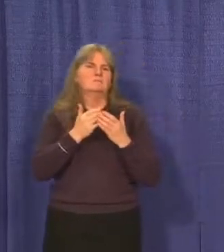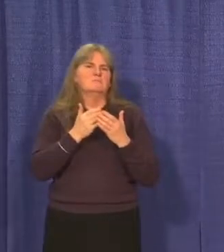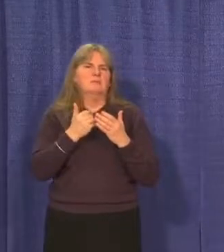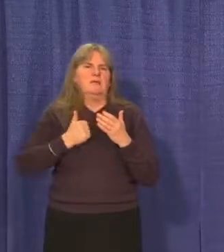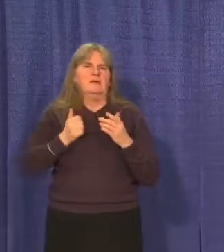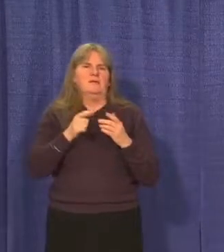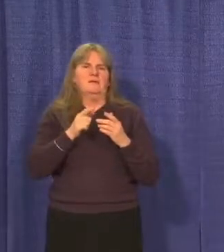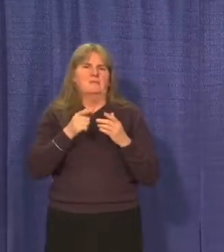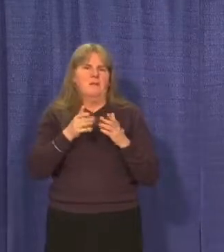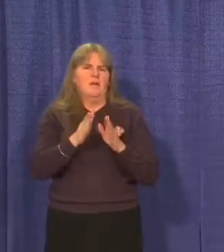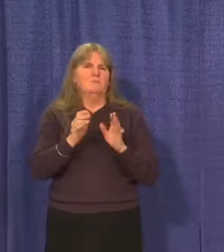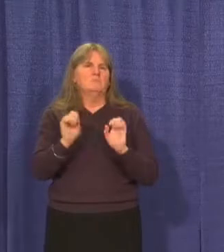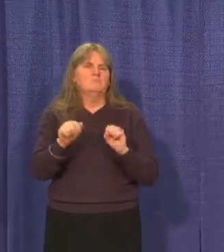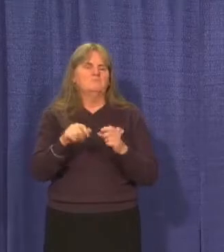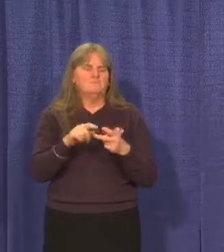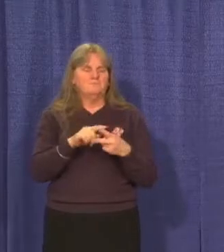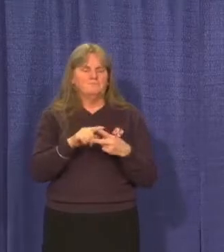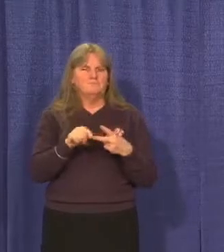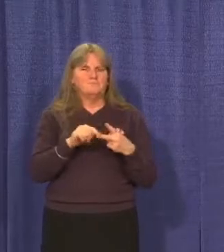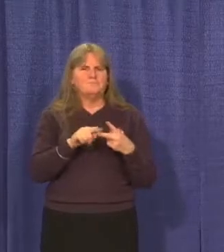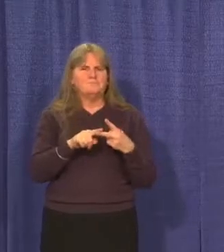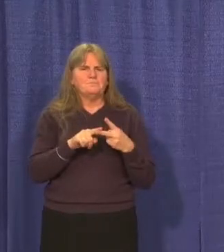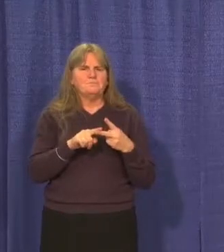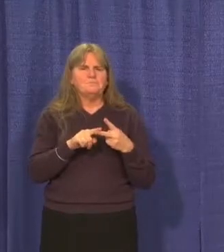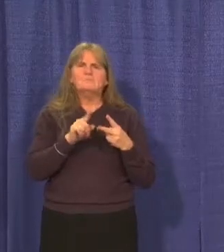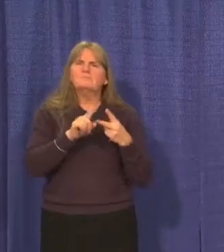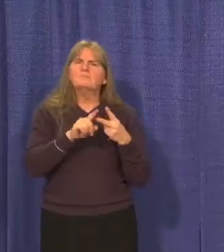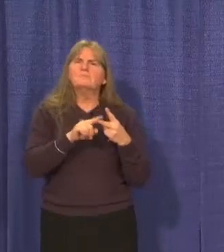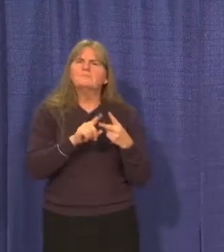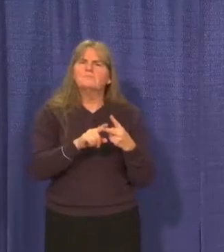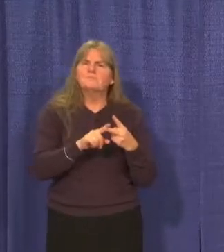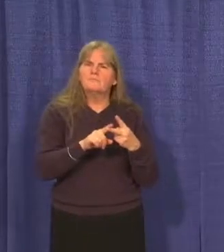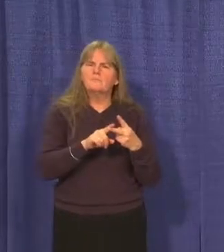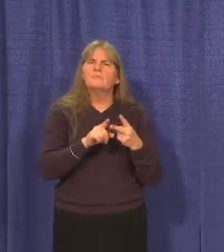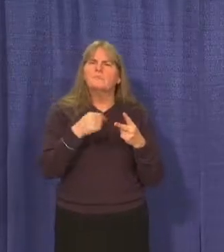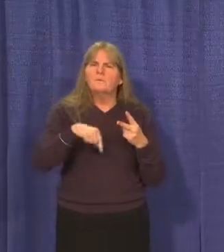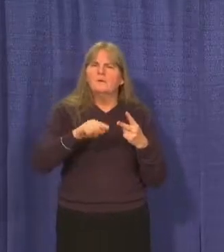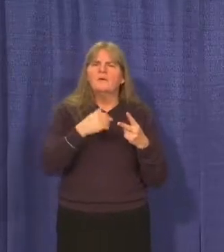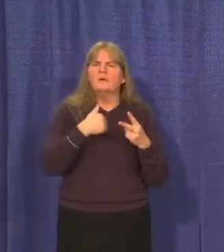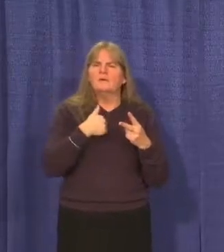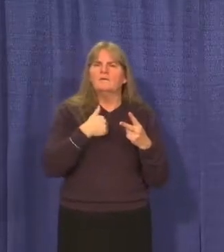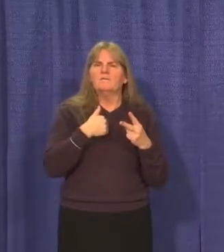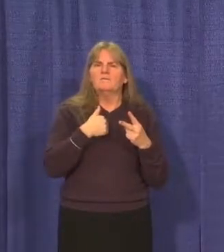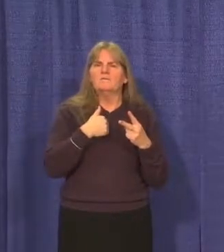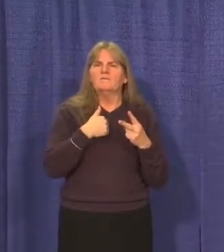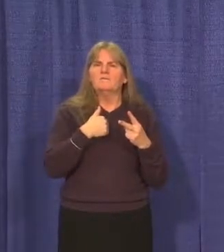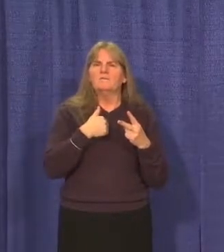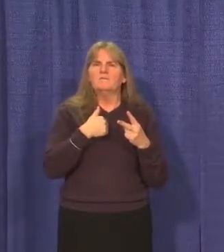So the second part of that was that we do have service